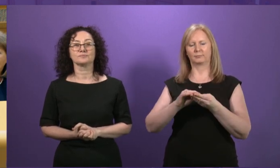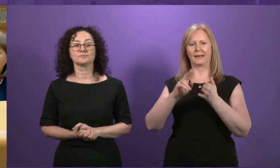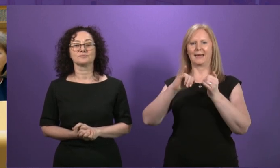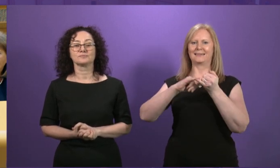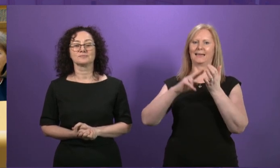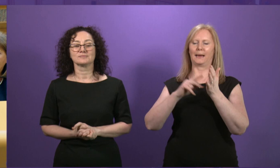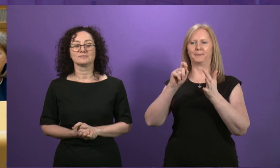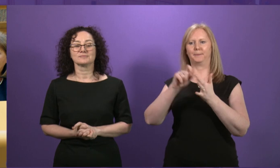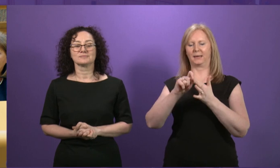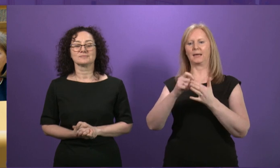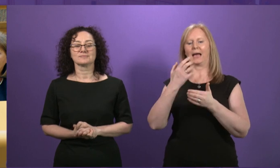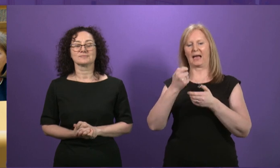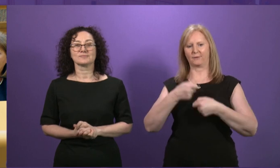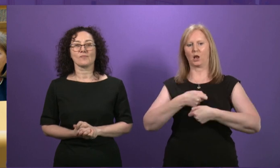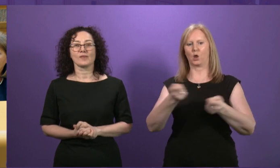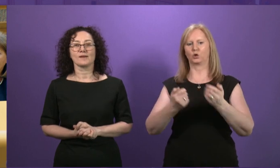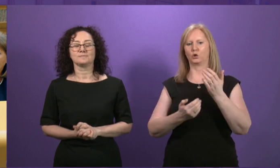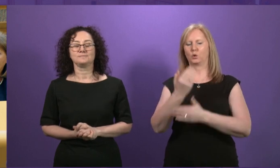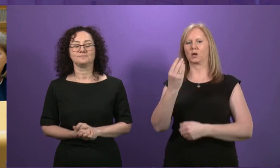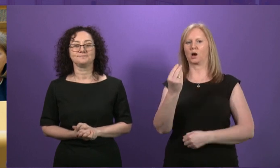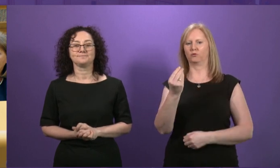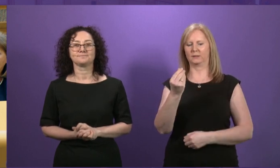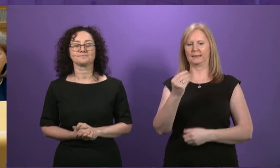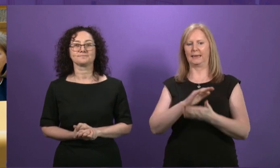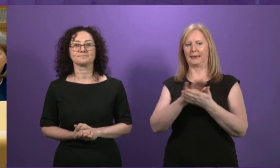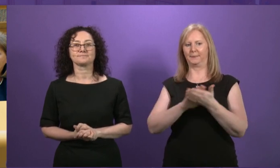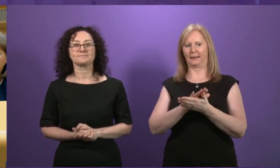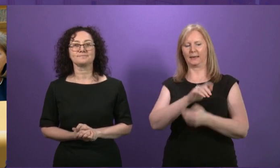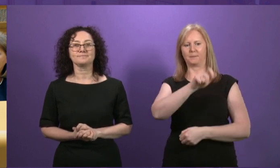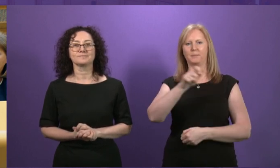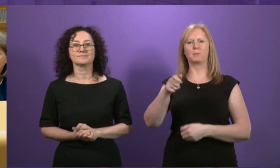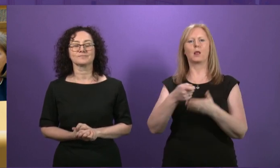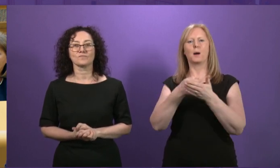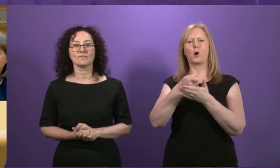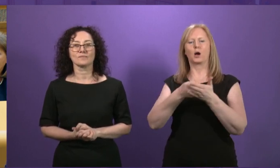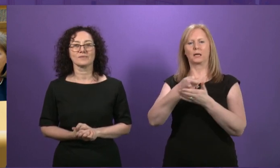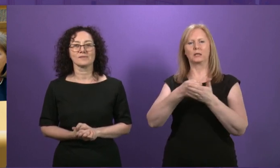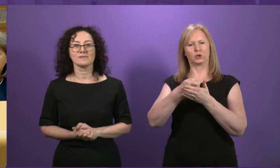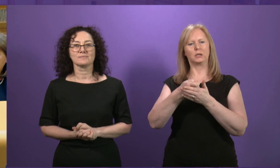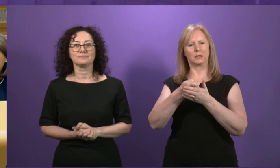currency, which would throw people’s mortgages and Scotland’s economy into chaos.